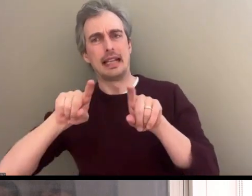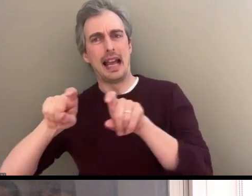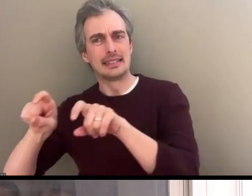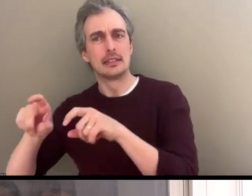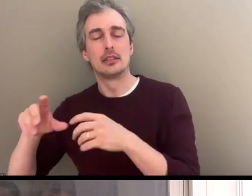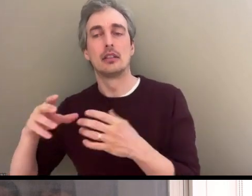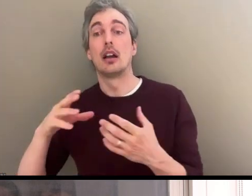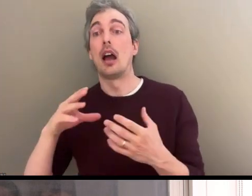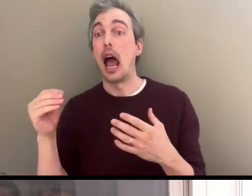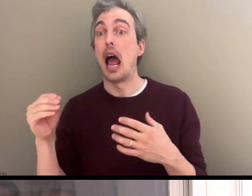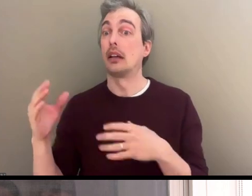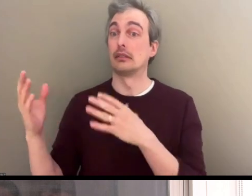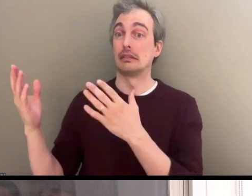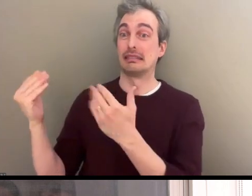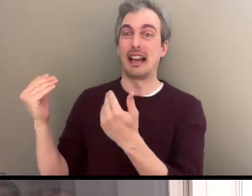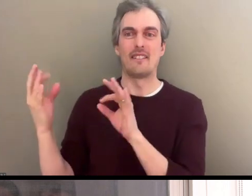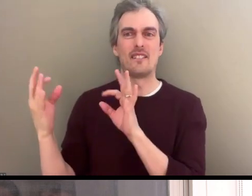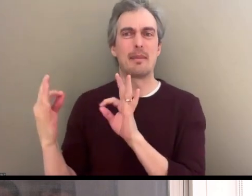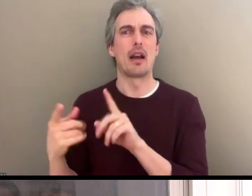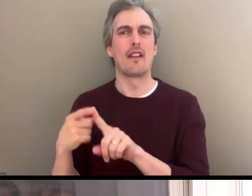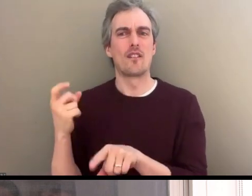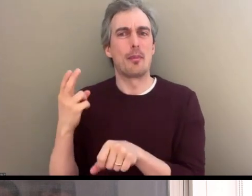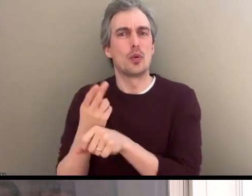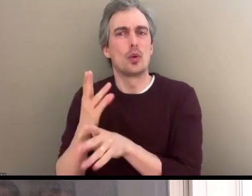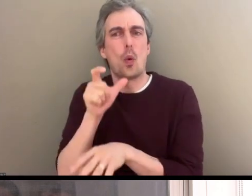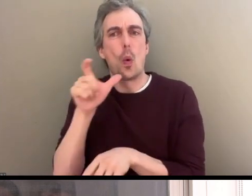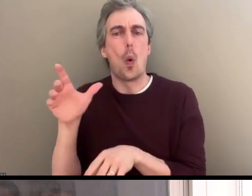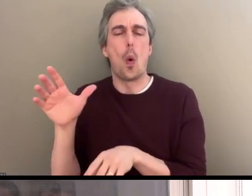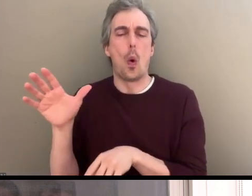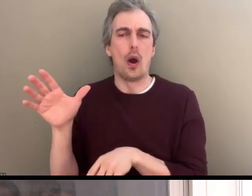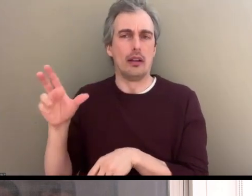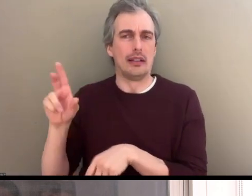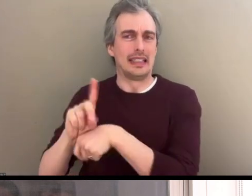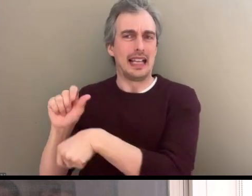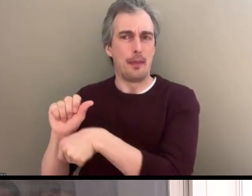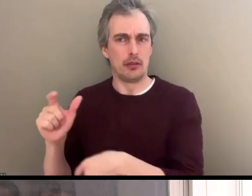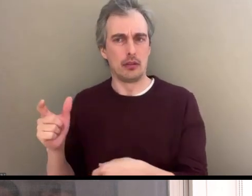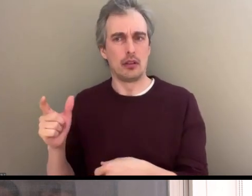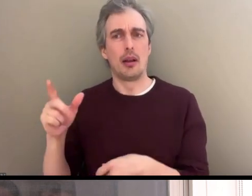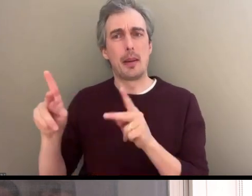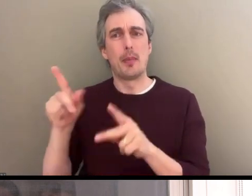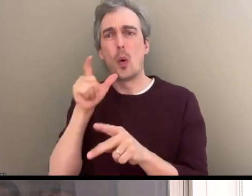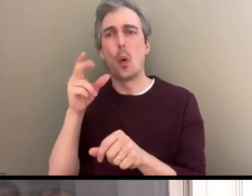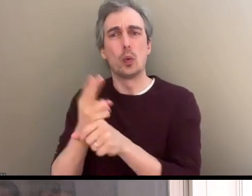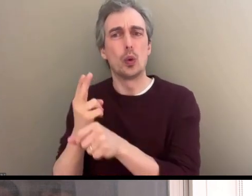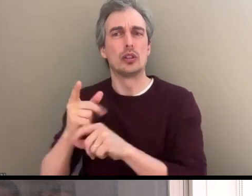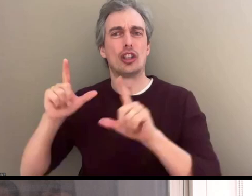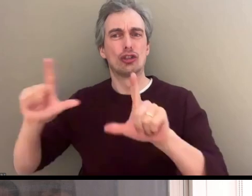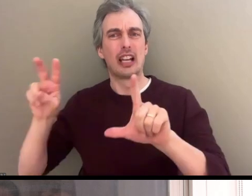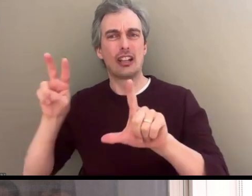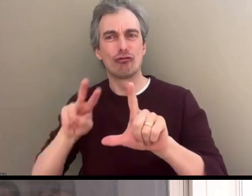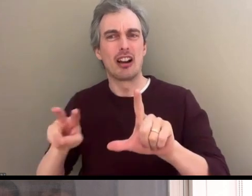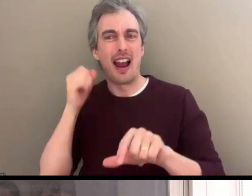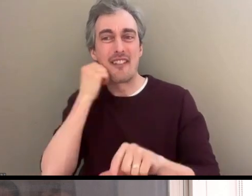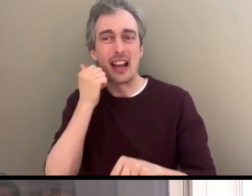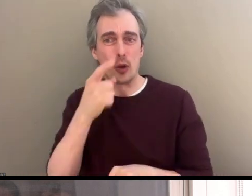Users with disabilities that use screen readers on the daily. You could use a screen reader yourself, and that's great. You should learn how to use one.